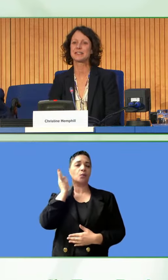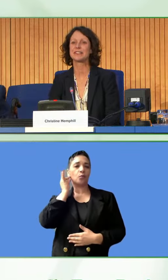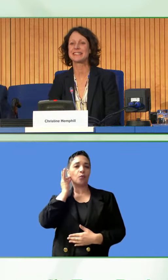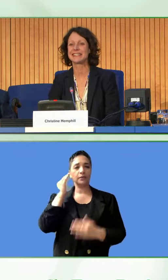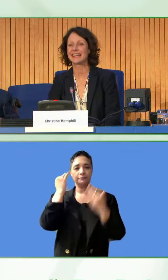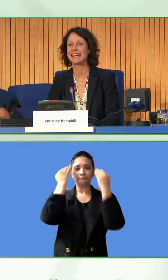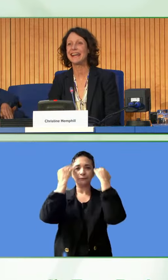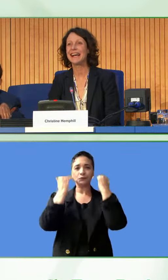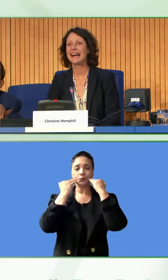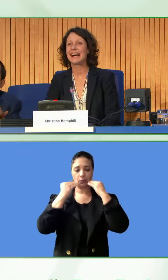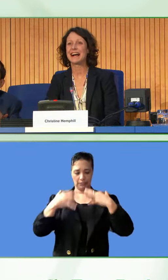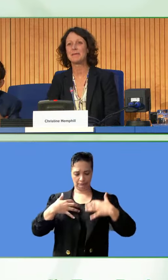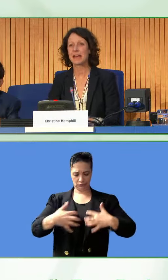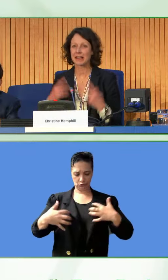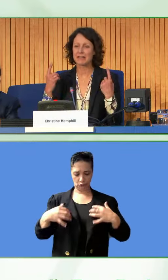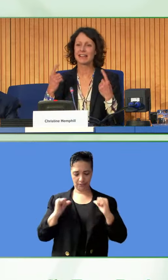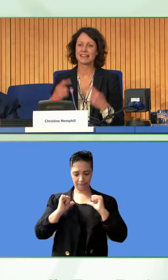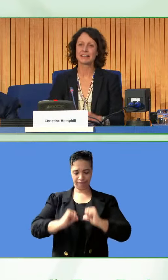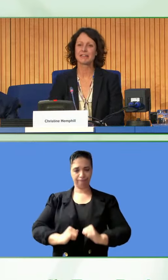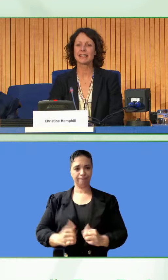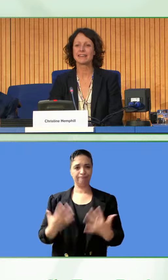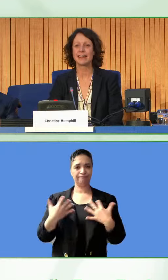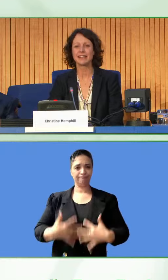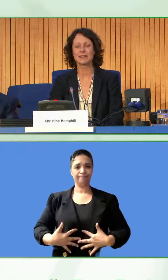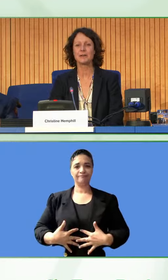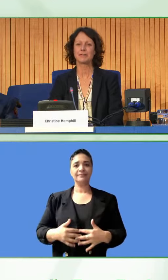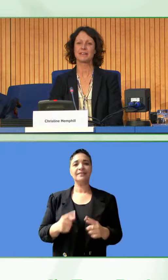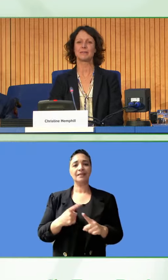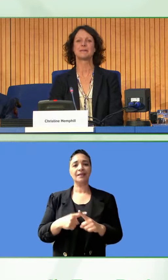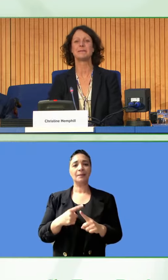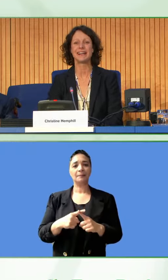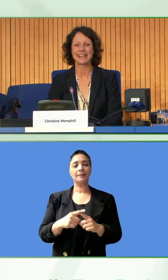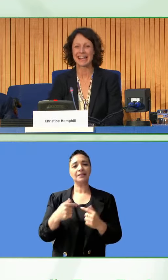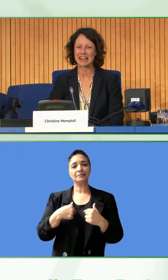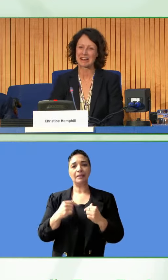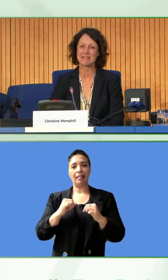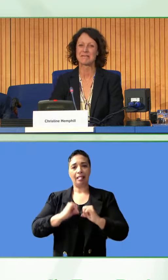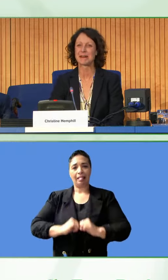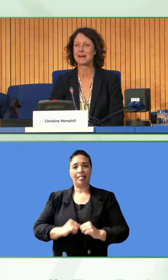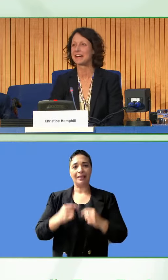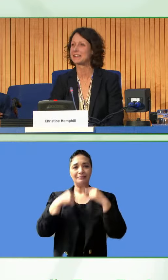shirt and crinkle lines, hopefully from smiling, around my eyes.